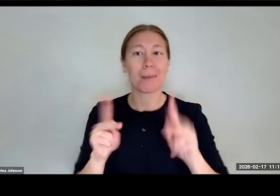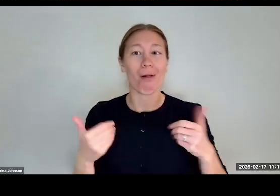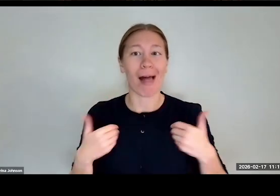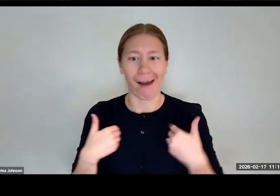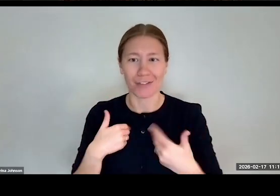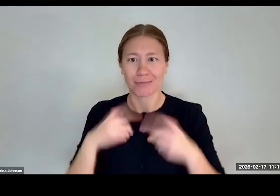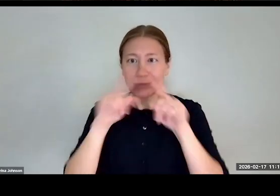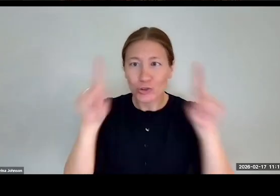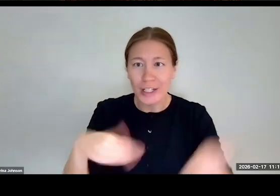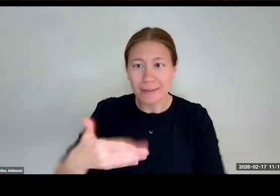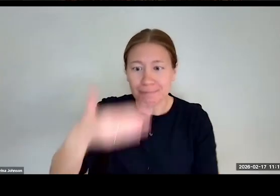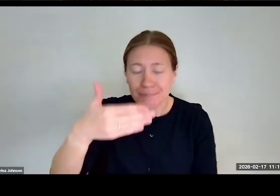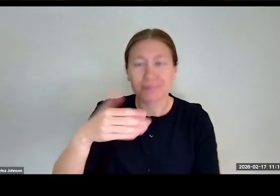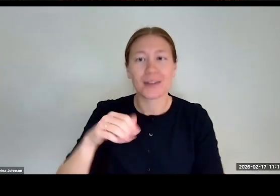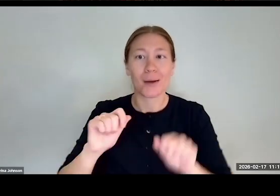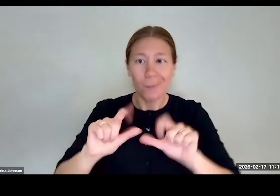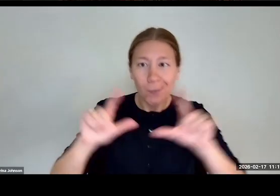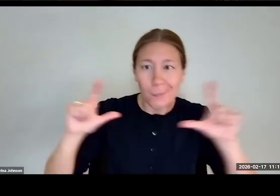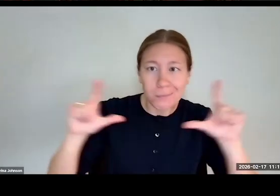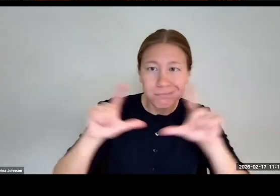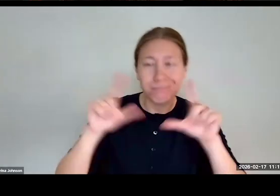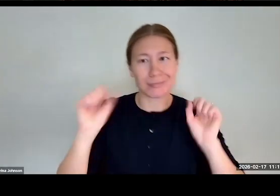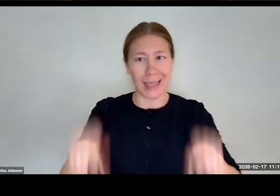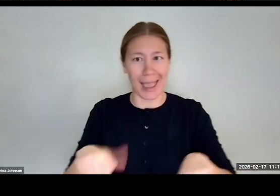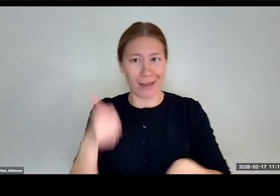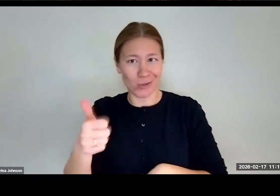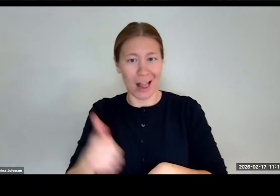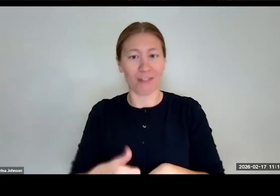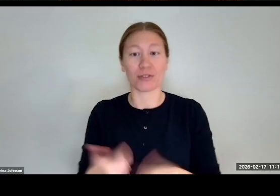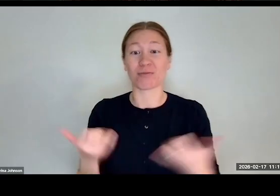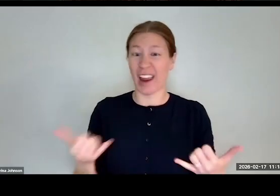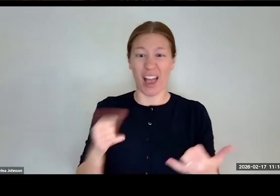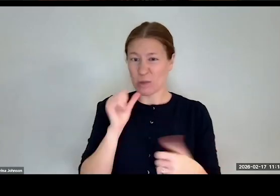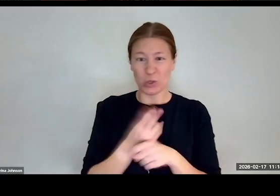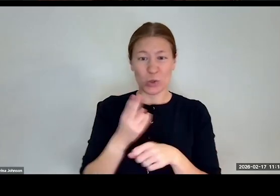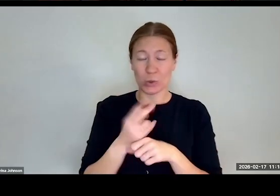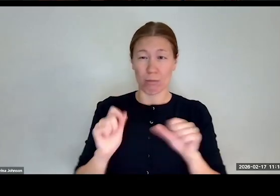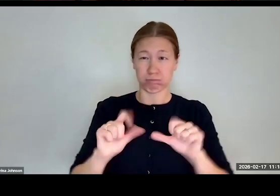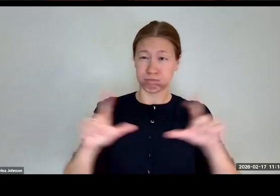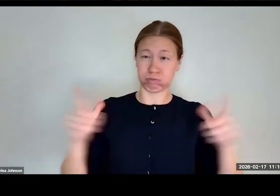they can adjust things if they need to, but I didn't use a super huge font because that can feel like it's really up in your face if